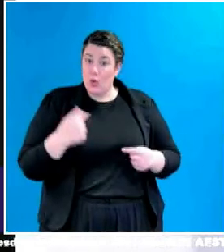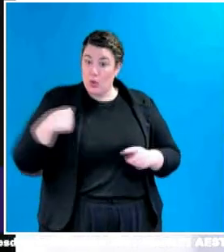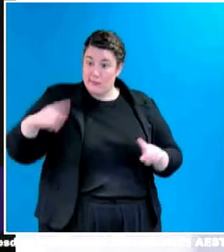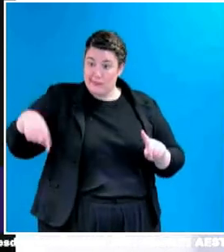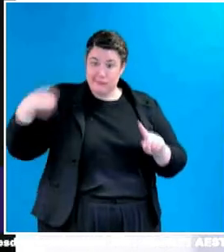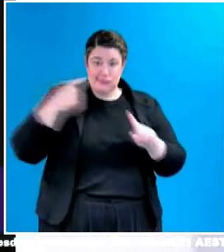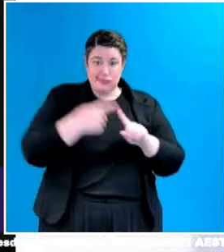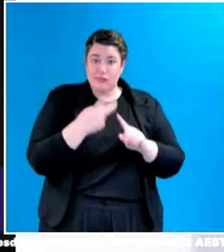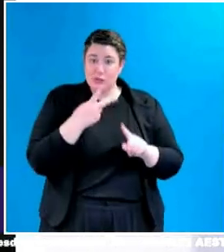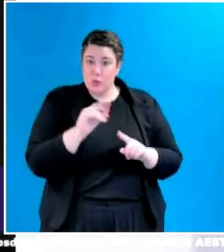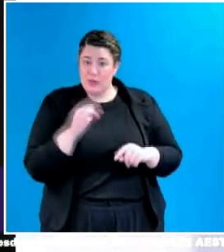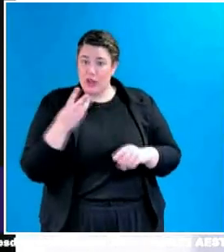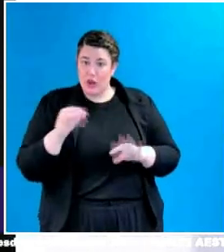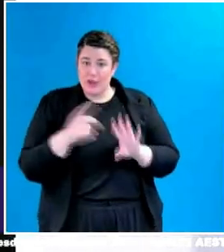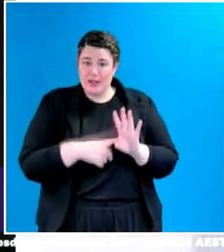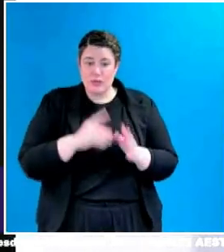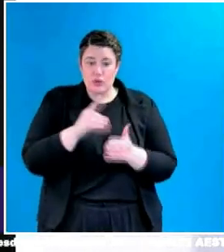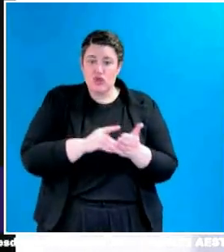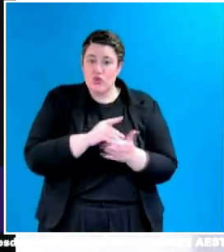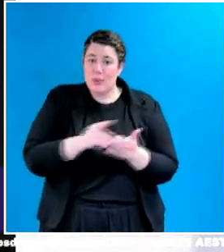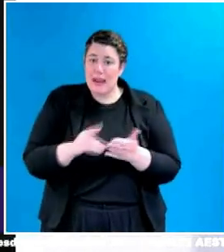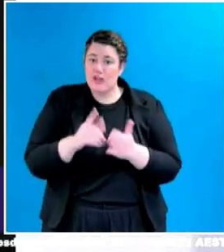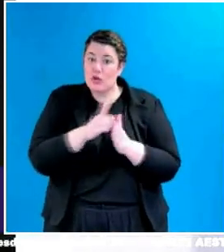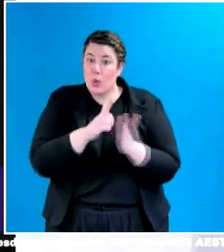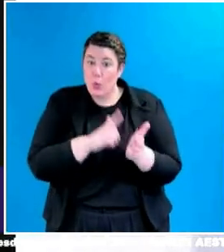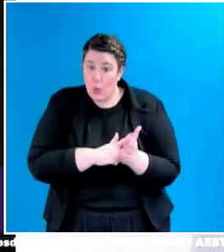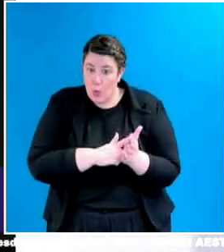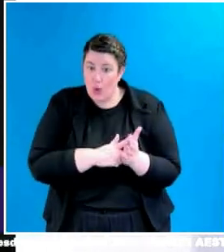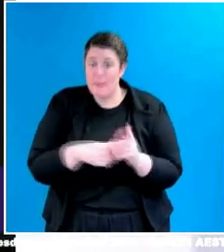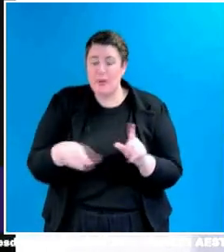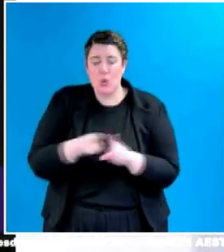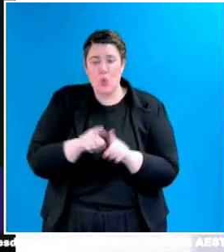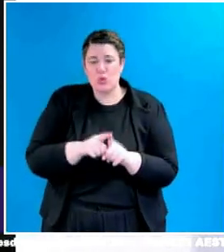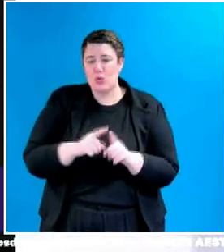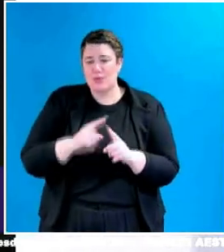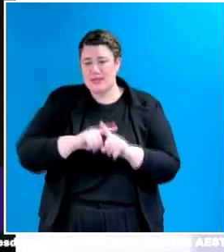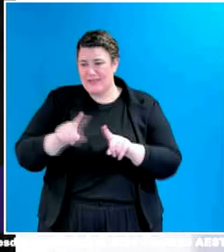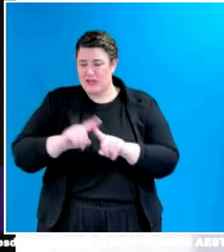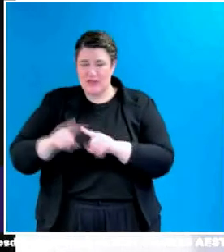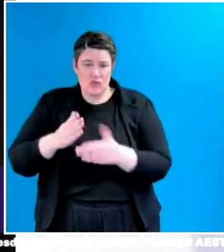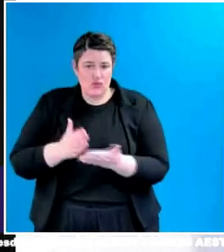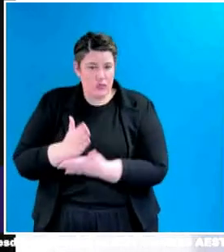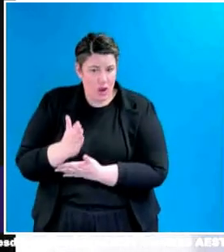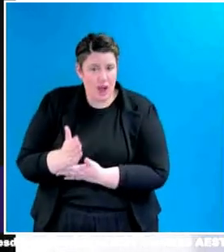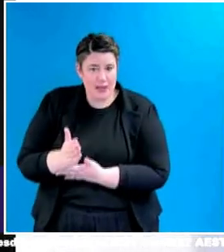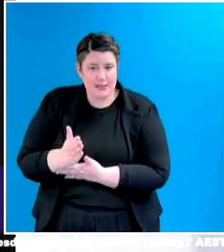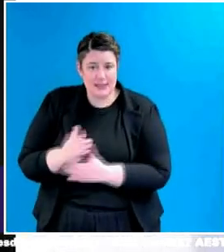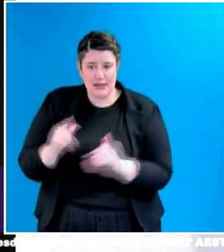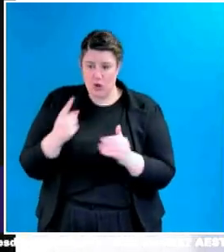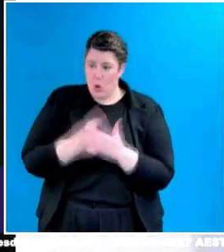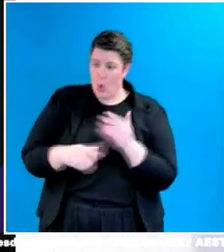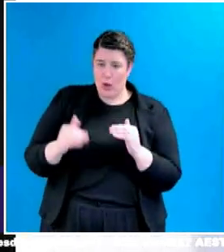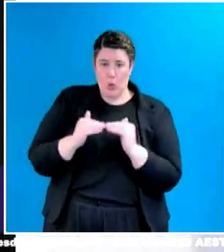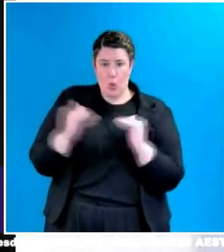decades with discrimination legislation. But there are a lot of other civil and political rights apart from the right to equality.